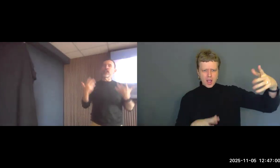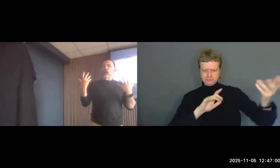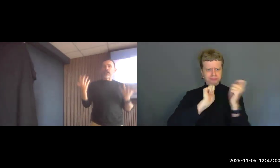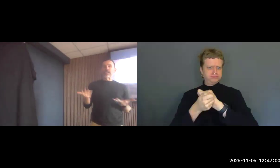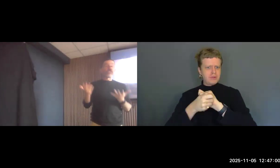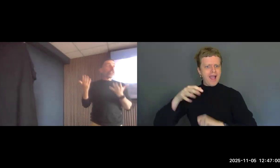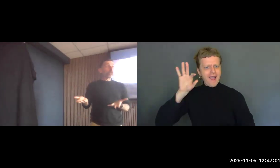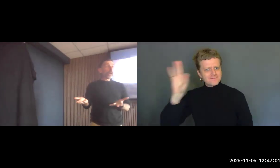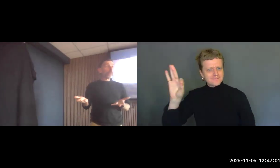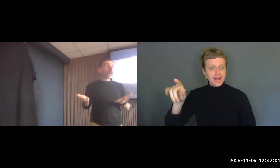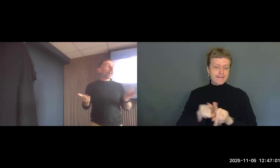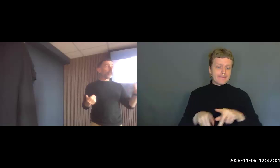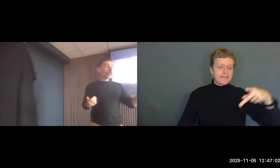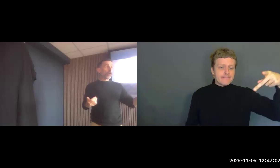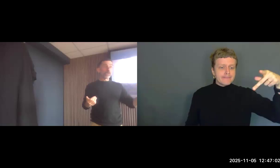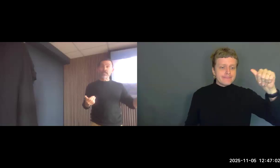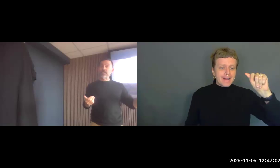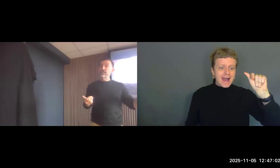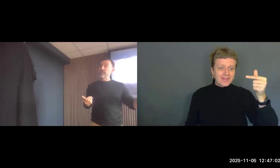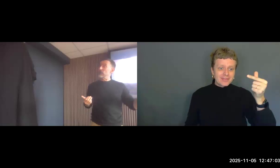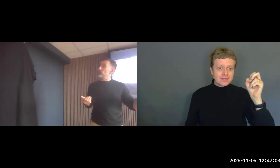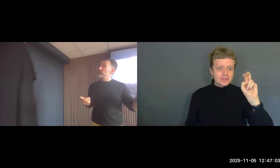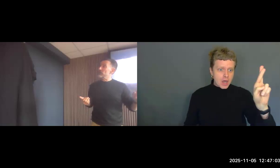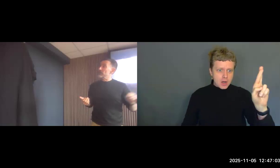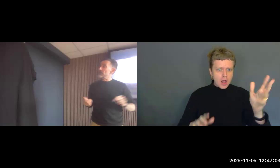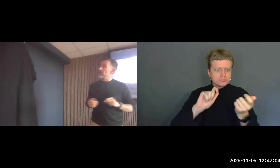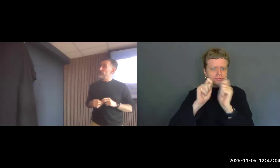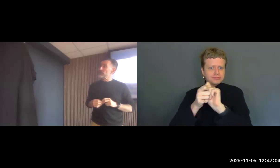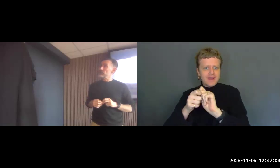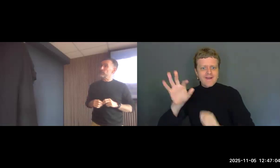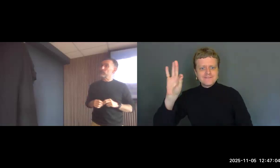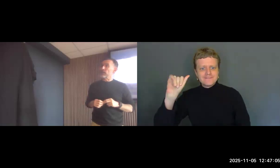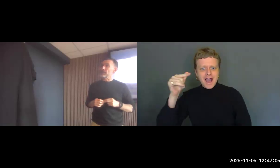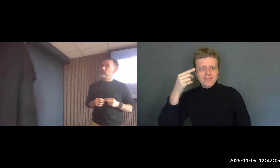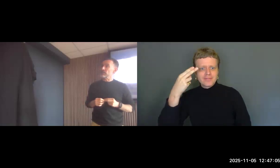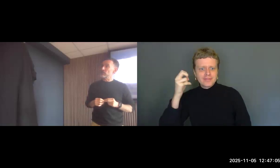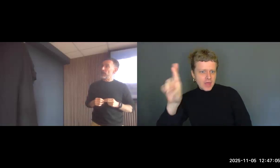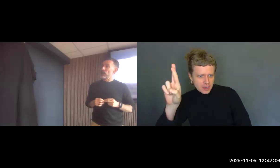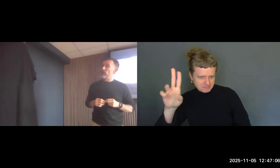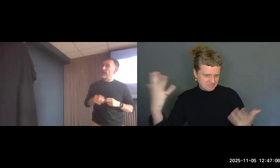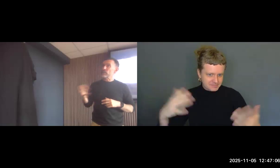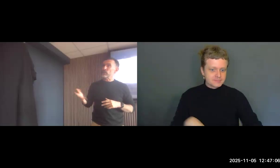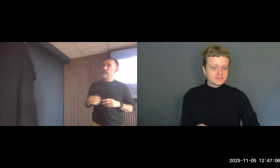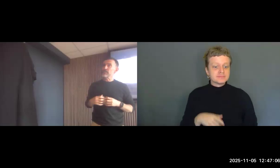Okay, there is a paper out at the moment in Language and Linguistics Compass, written by Justin Power and colleagues